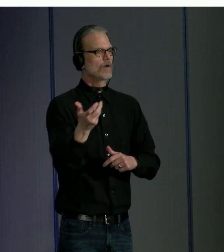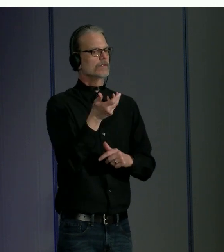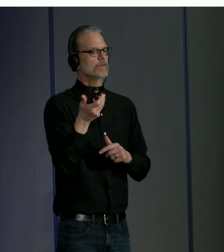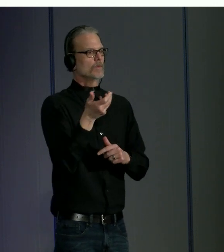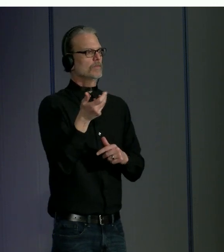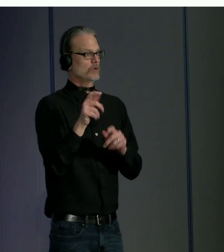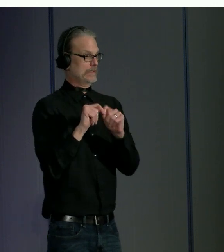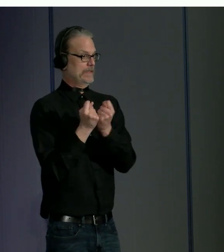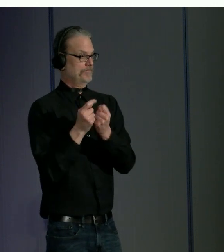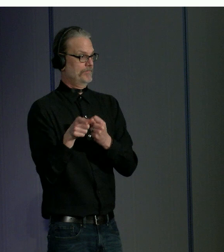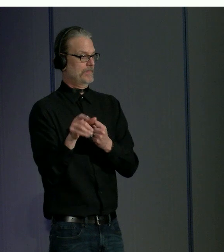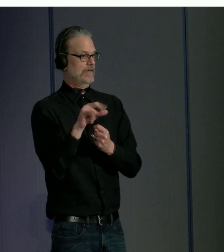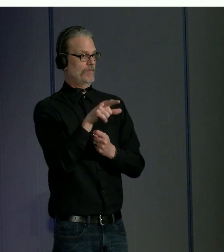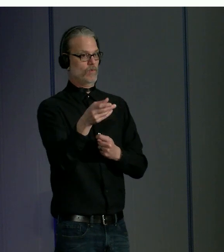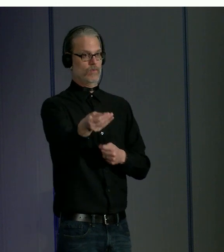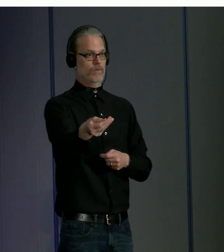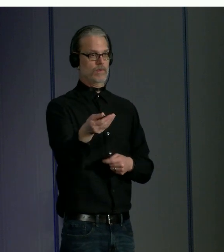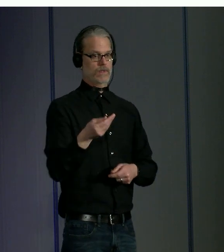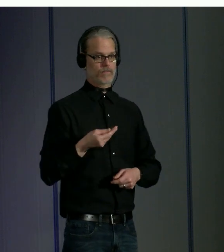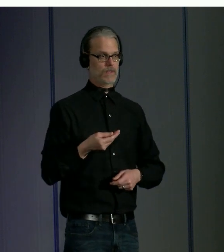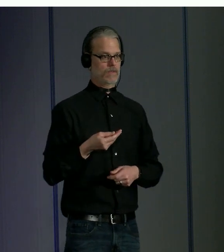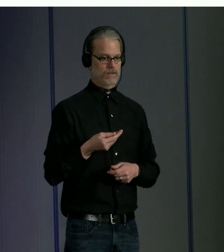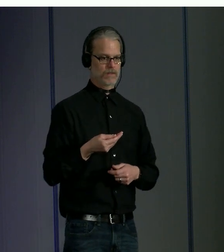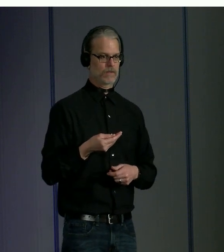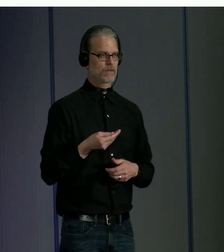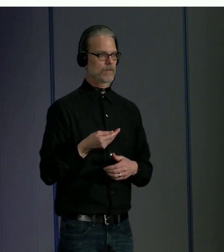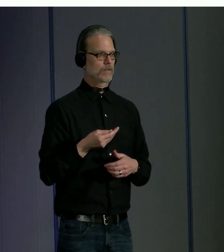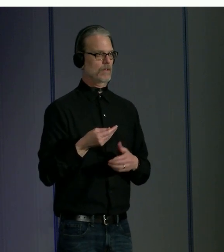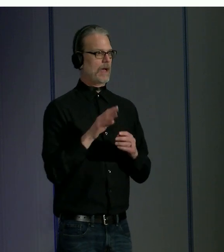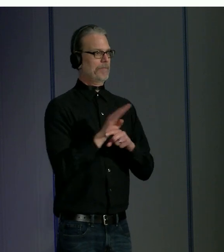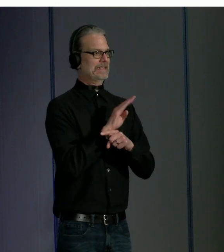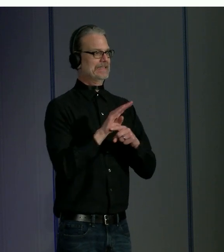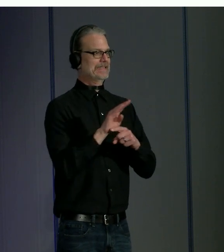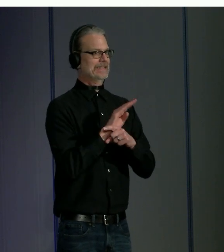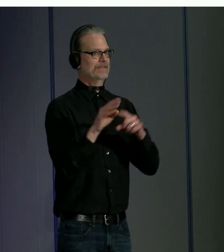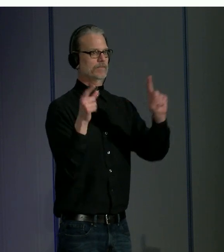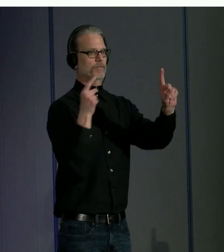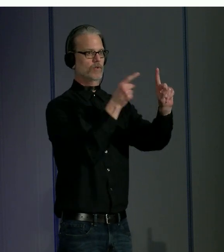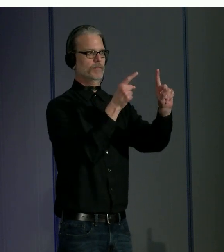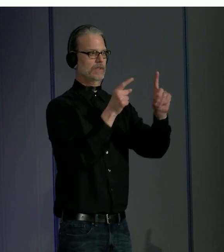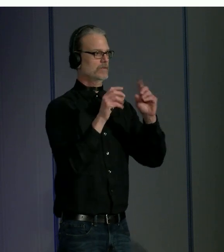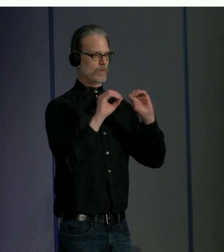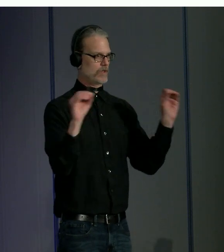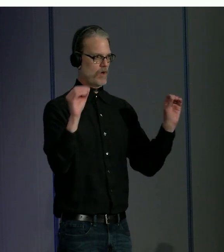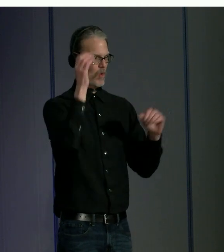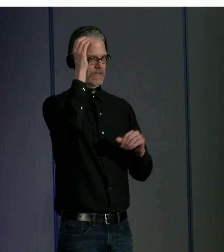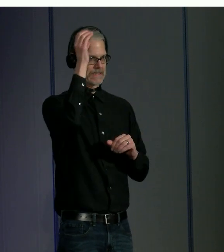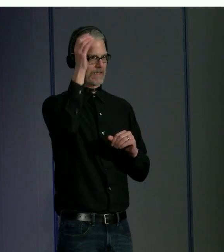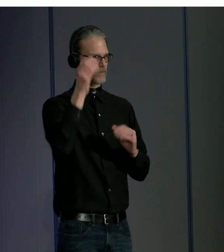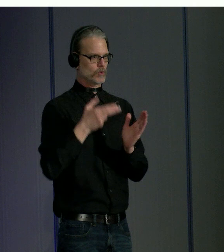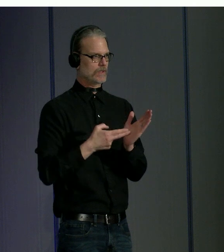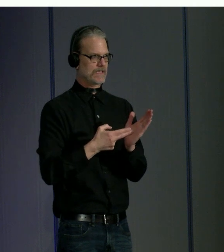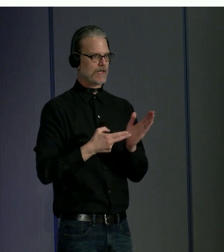If you hand me a business purpose without conceptual integrity, the entire process falls